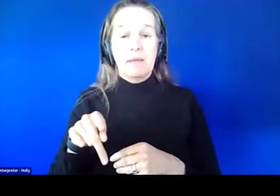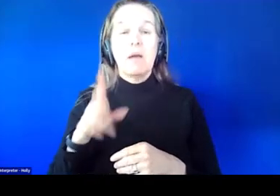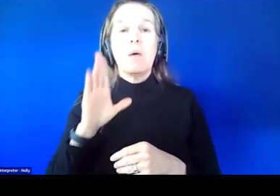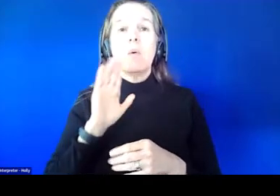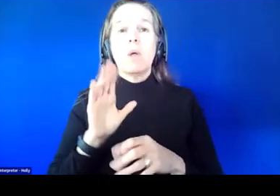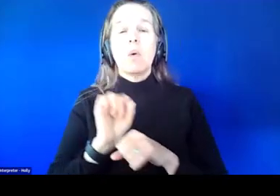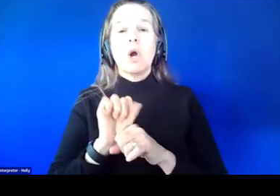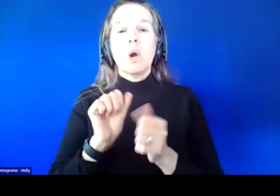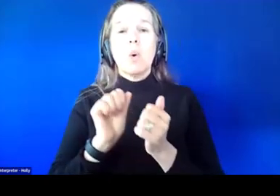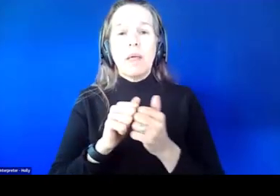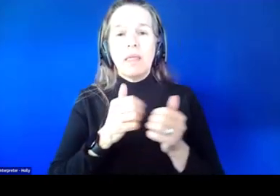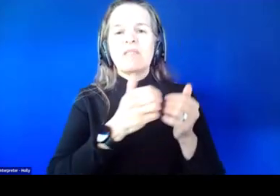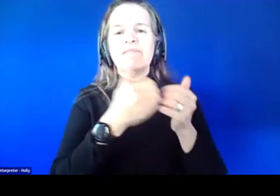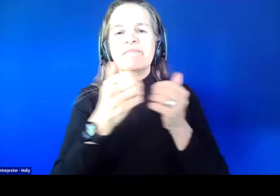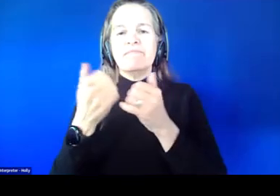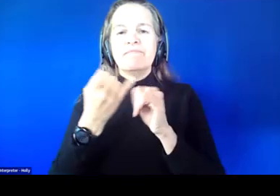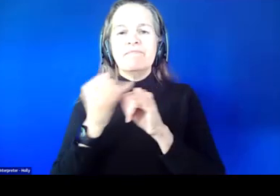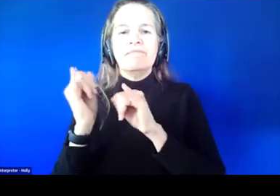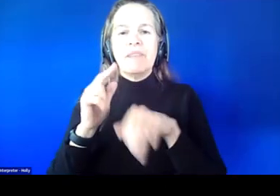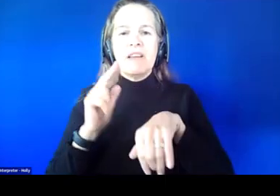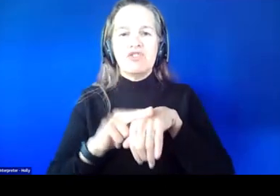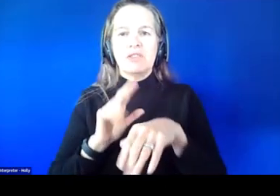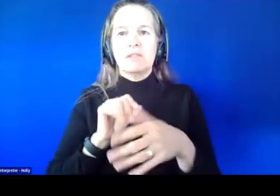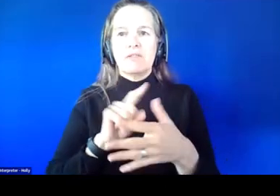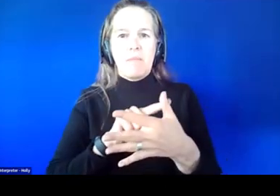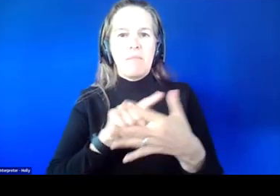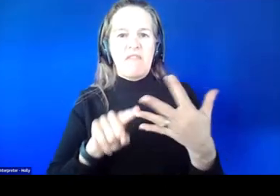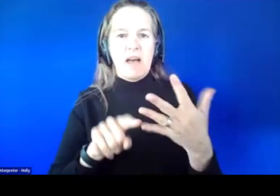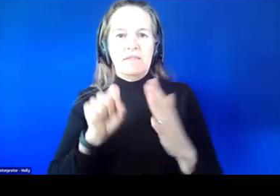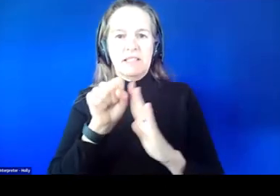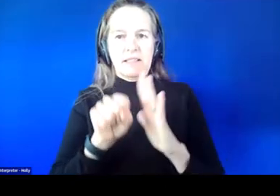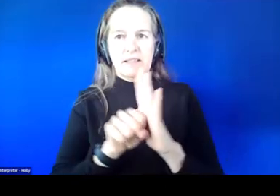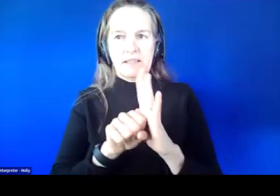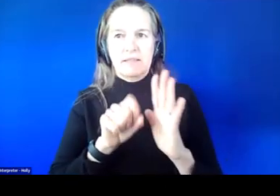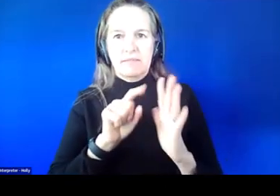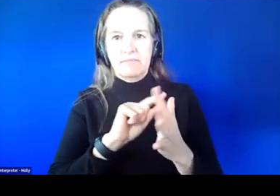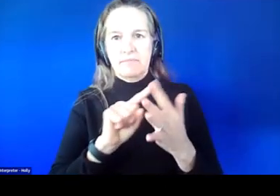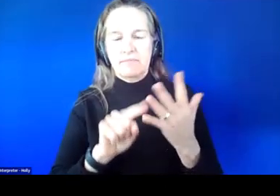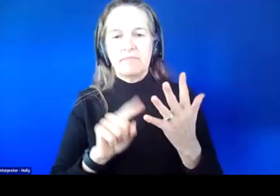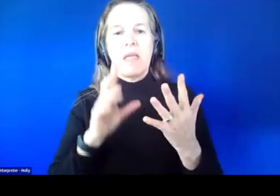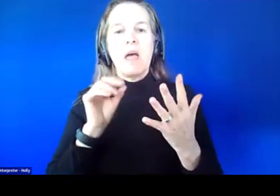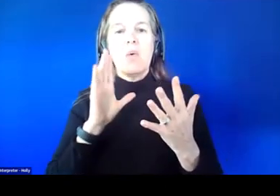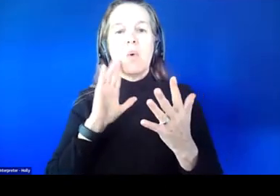tribal nations in each of the five demonstration states to promote long -term services and supports